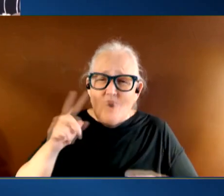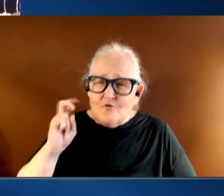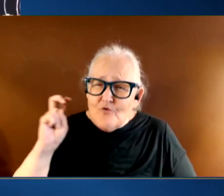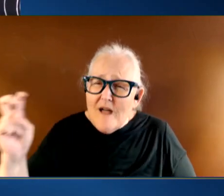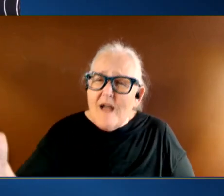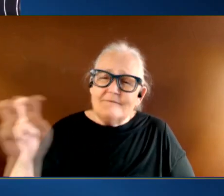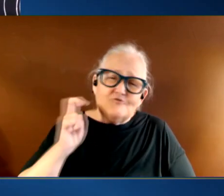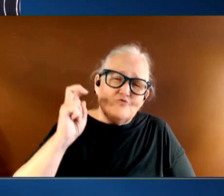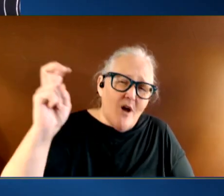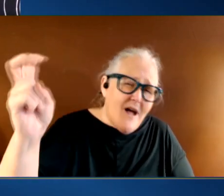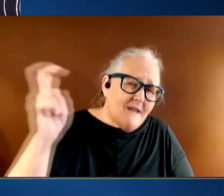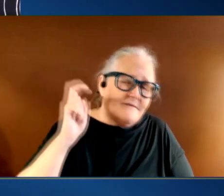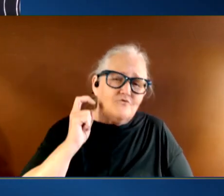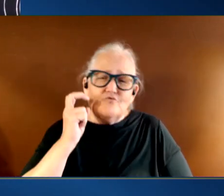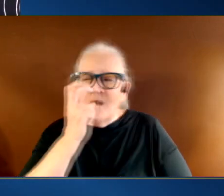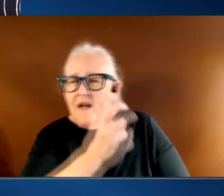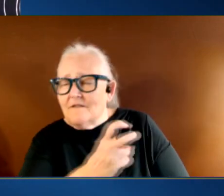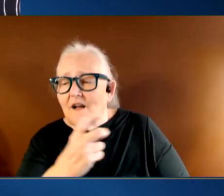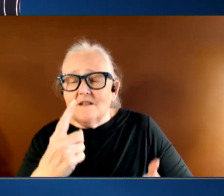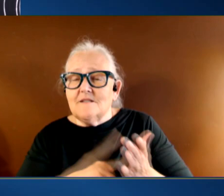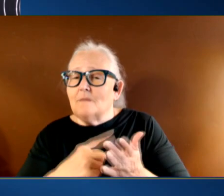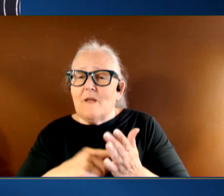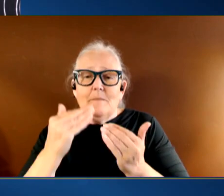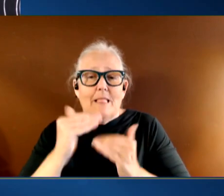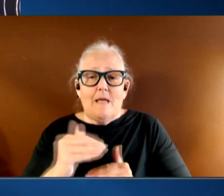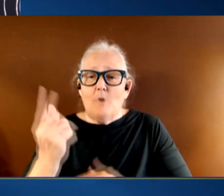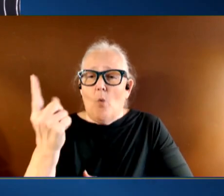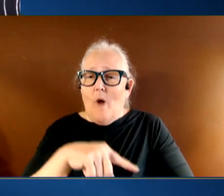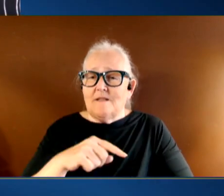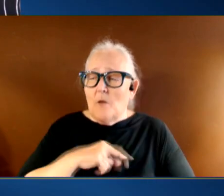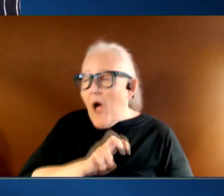just travel for the day and come right back. So, it was just one of those things.